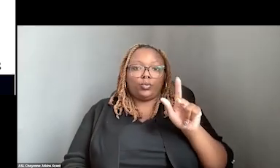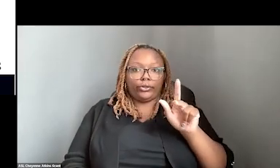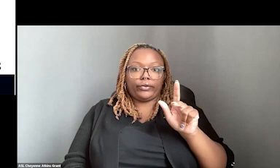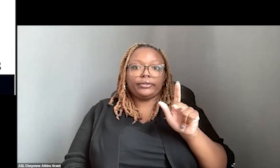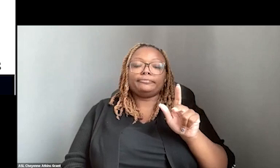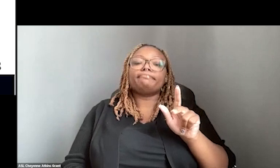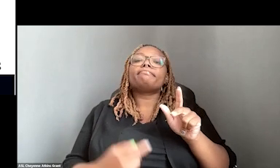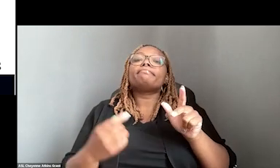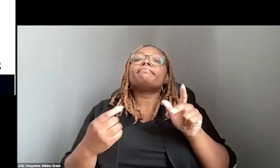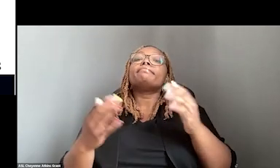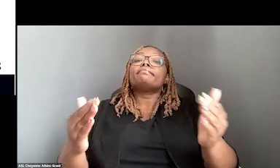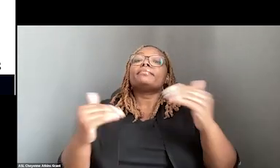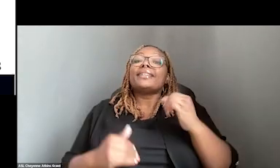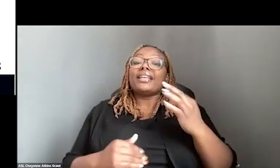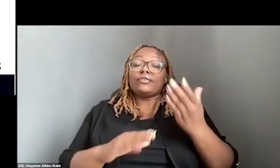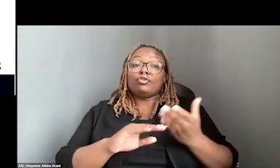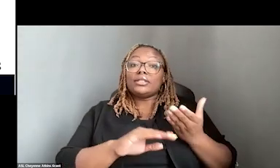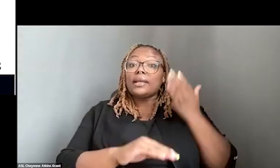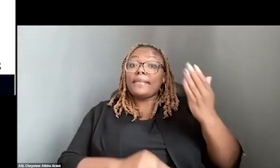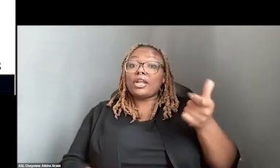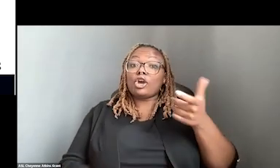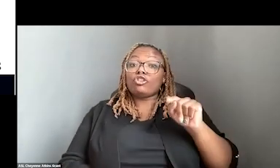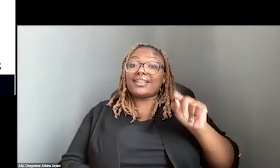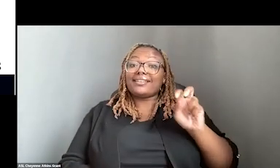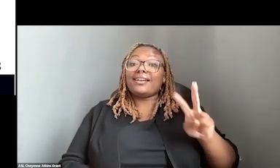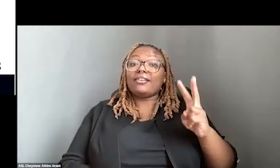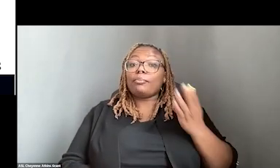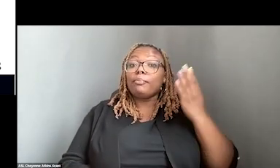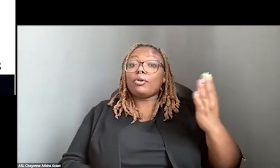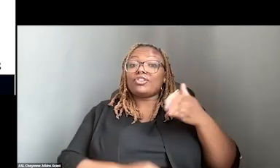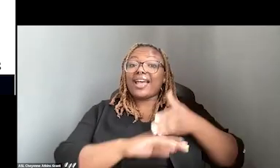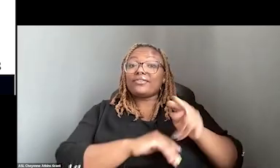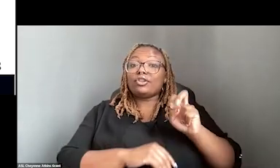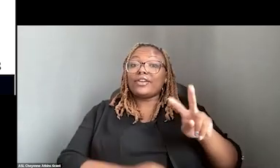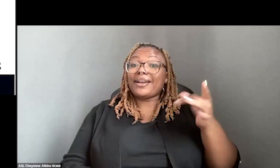If you submitted a Grants.gov proposal after November 18th -- so November 21st --